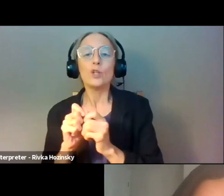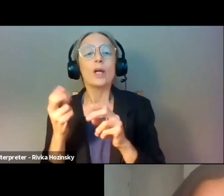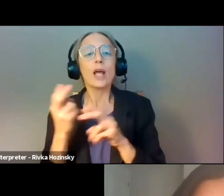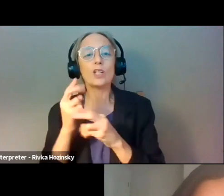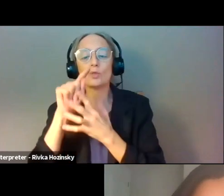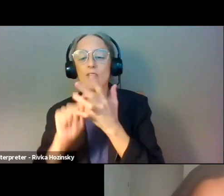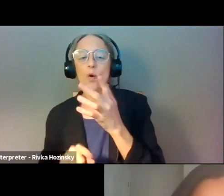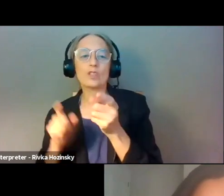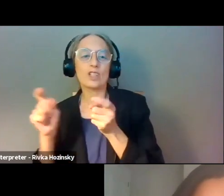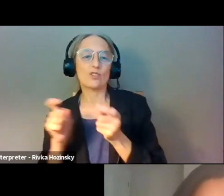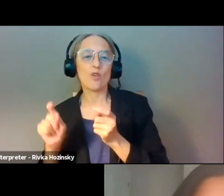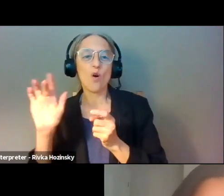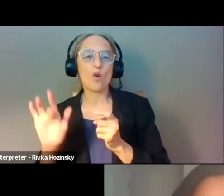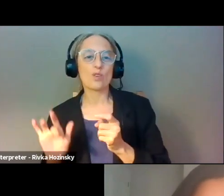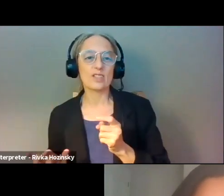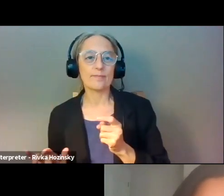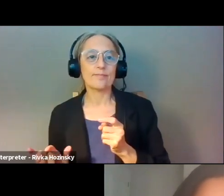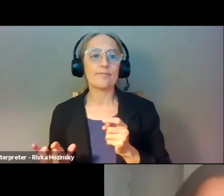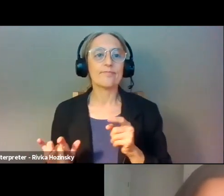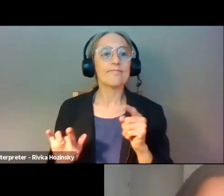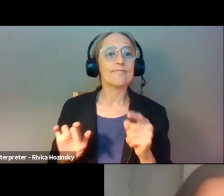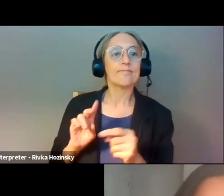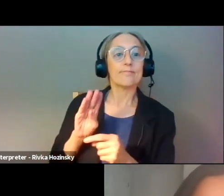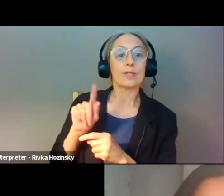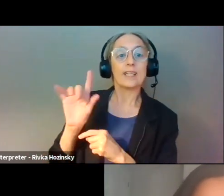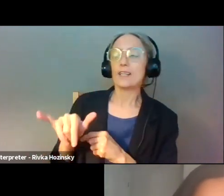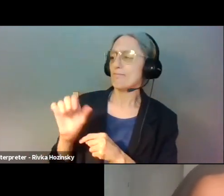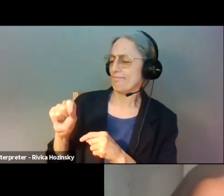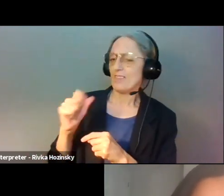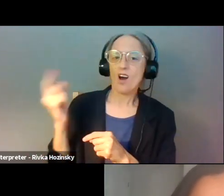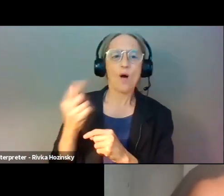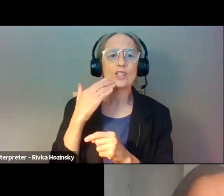Yeah, I'll chime in and say it's always good to have a test run. As we learned yesterday,